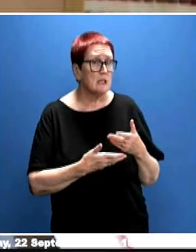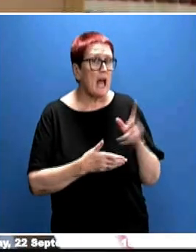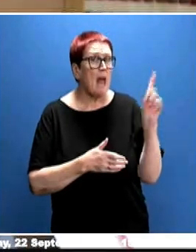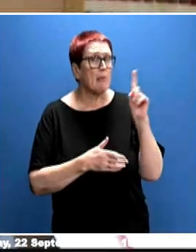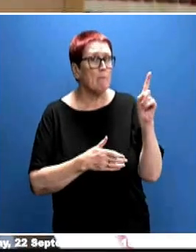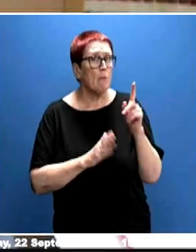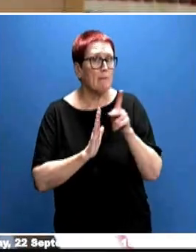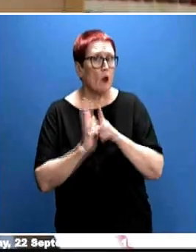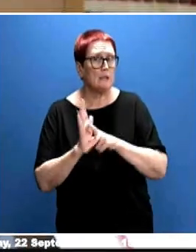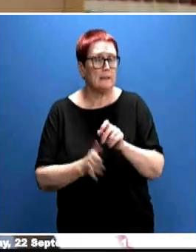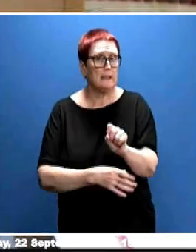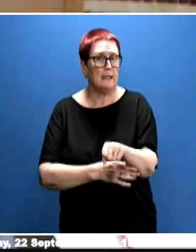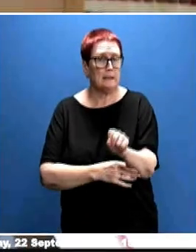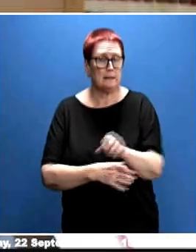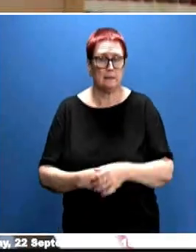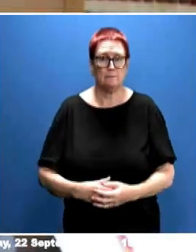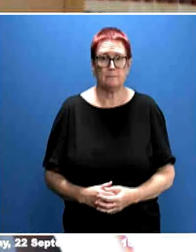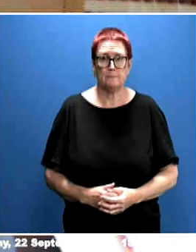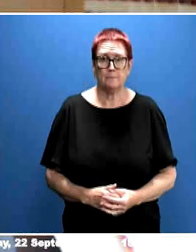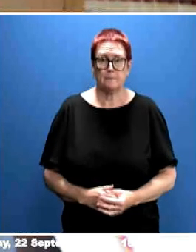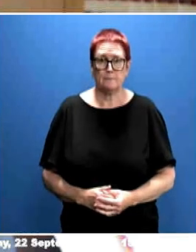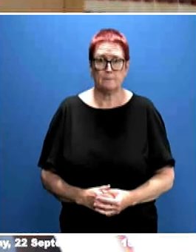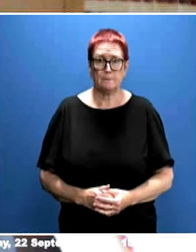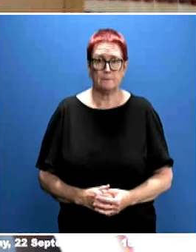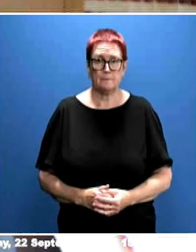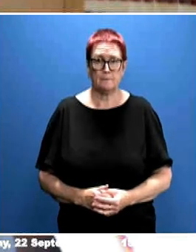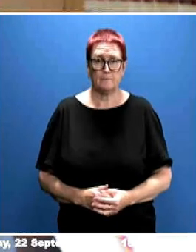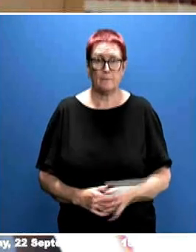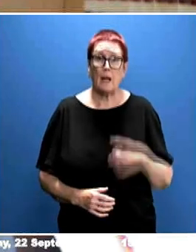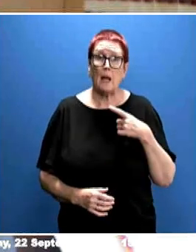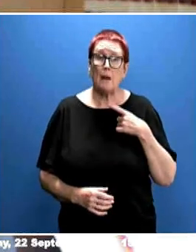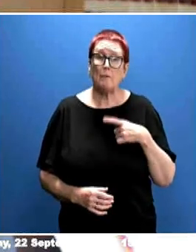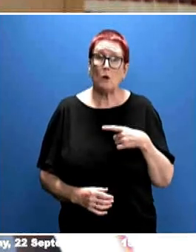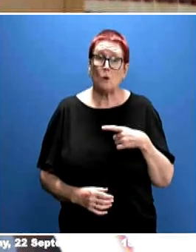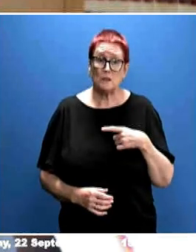And partly because we see the care and protection needs of the child being